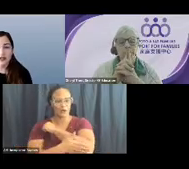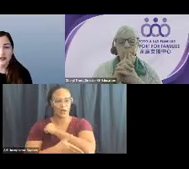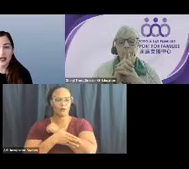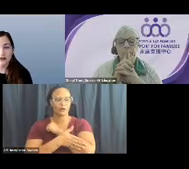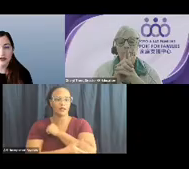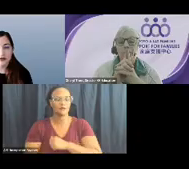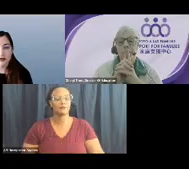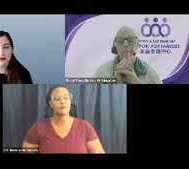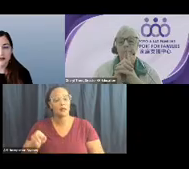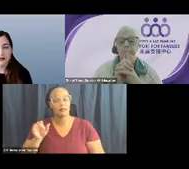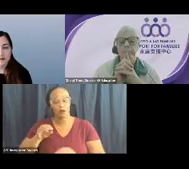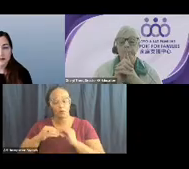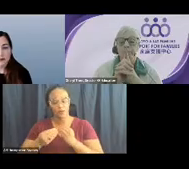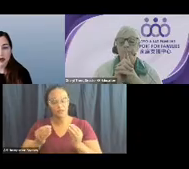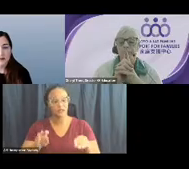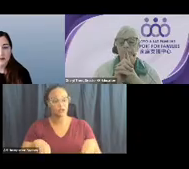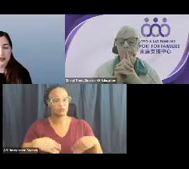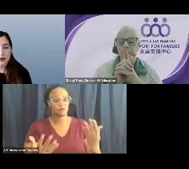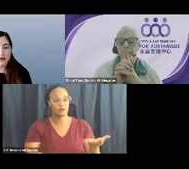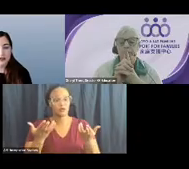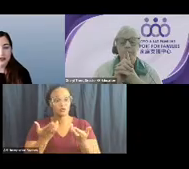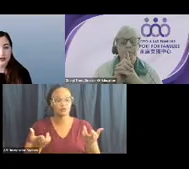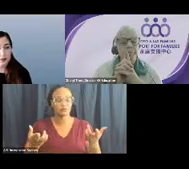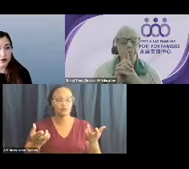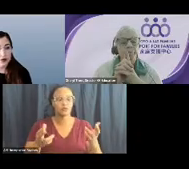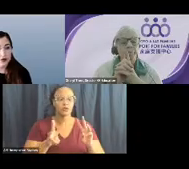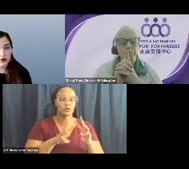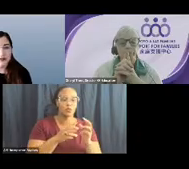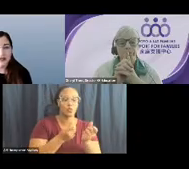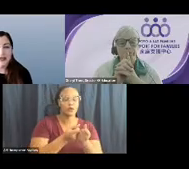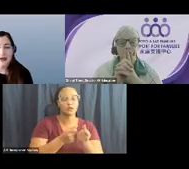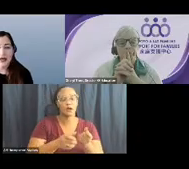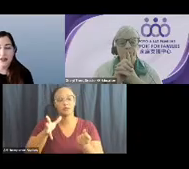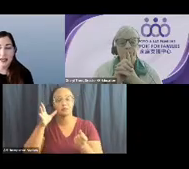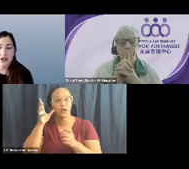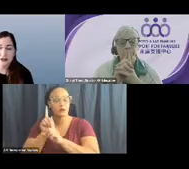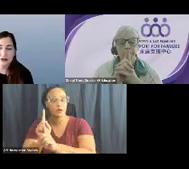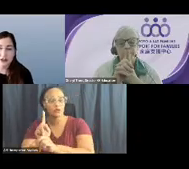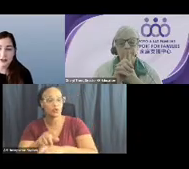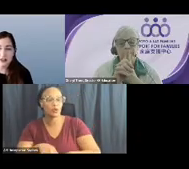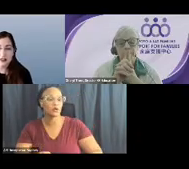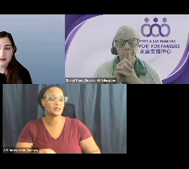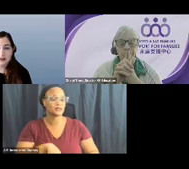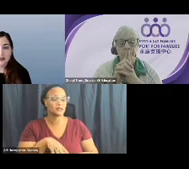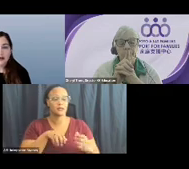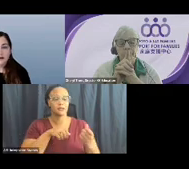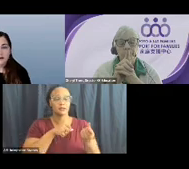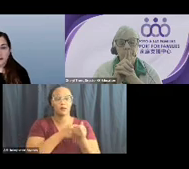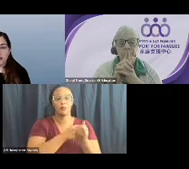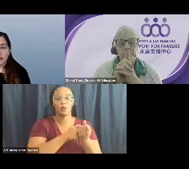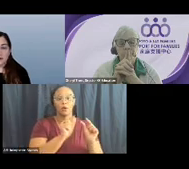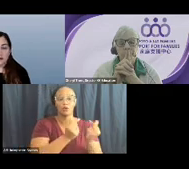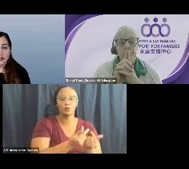information and resources, parent mentors, support groups, navigation of services, family and